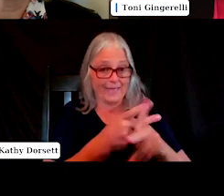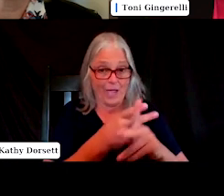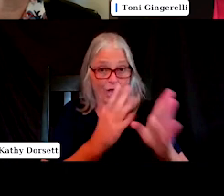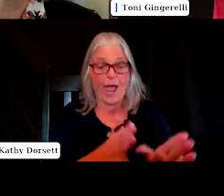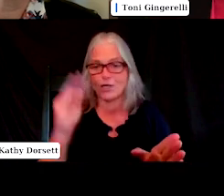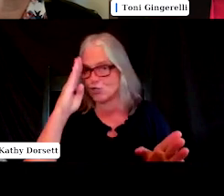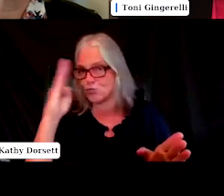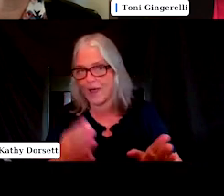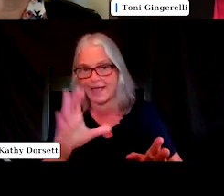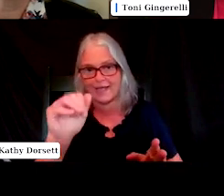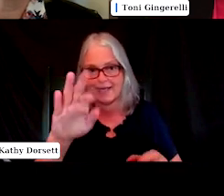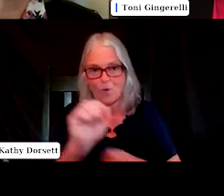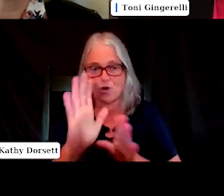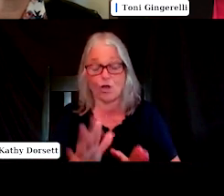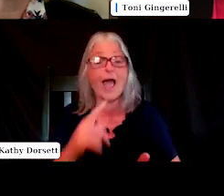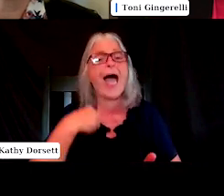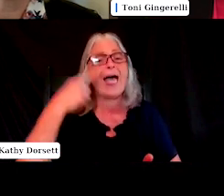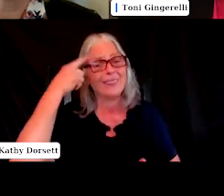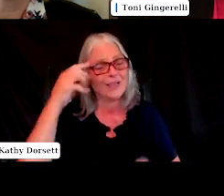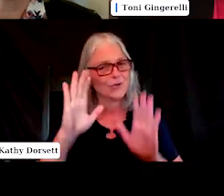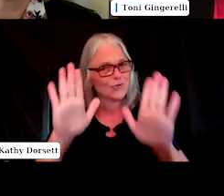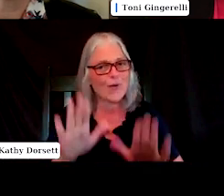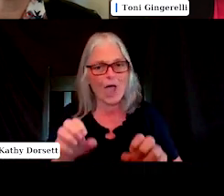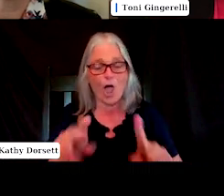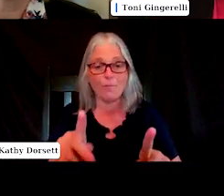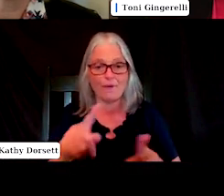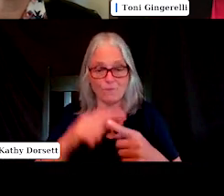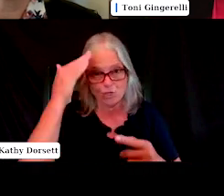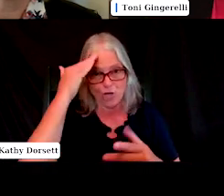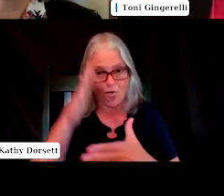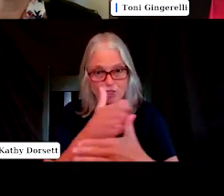So we think there's a great opportunity. For knowledge sharing